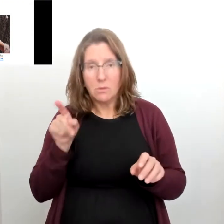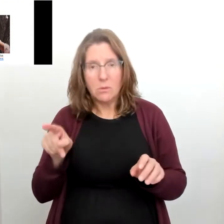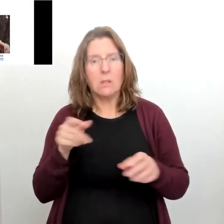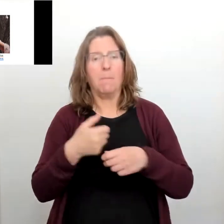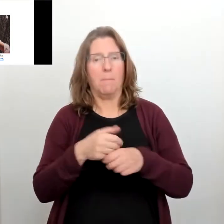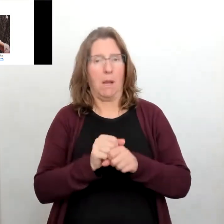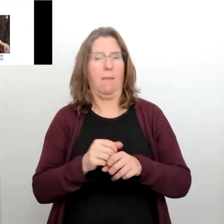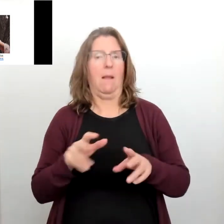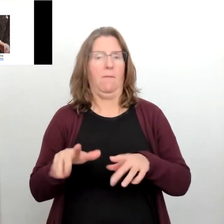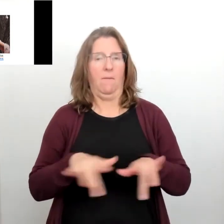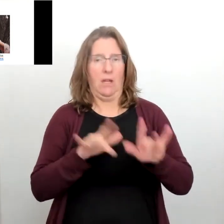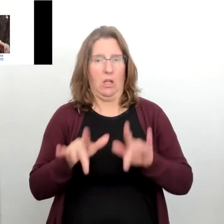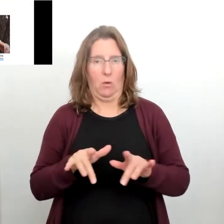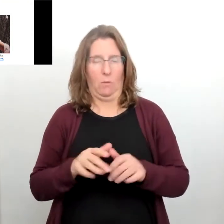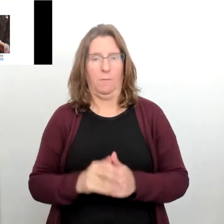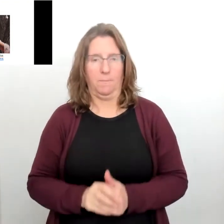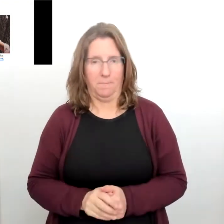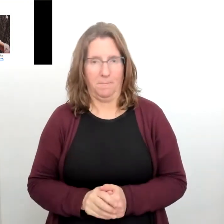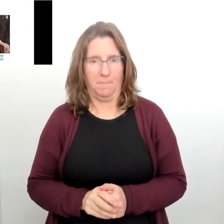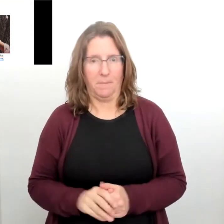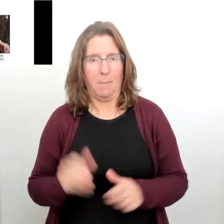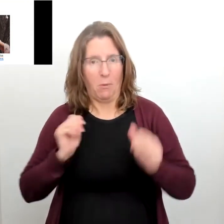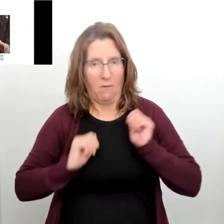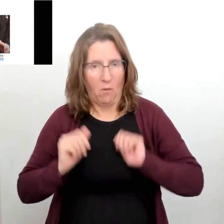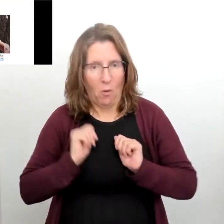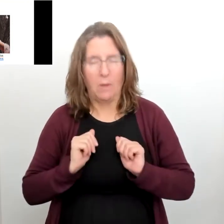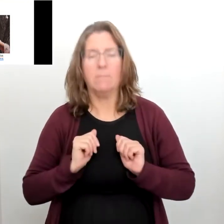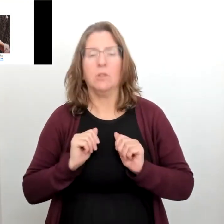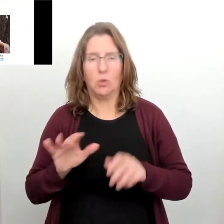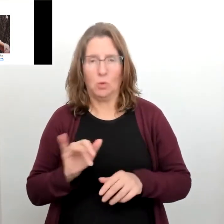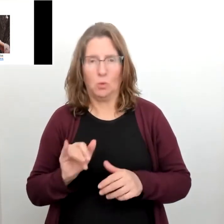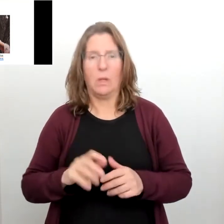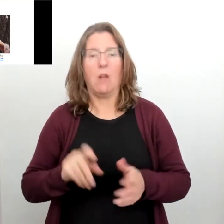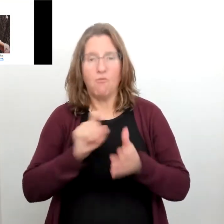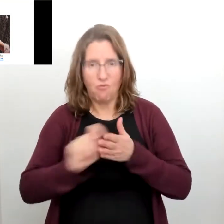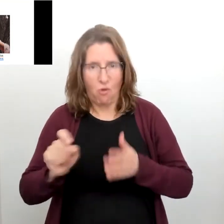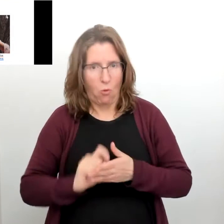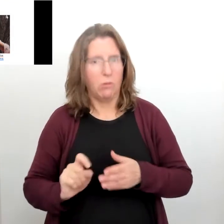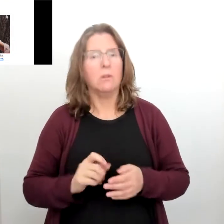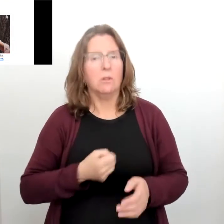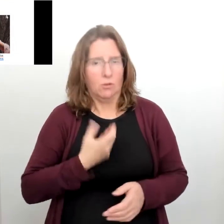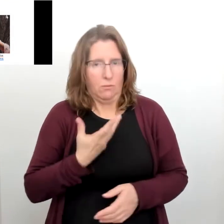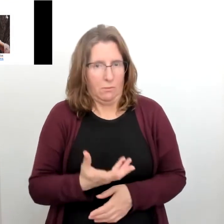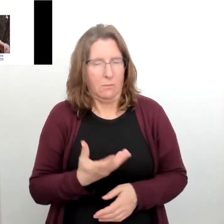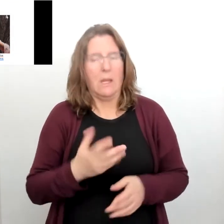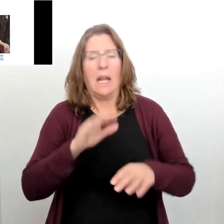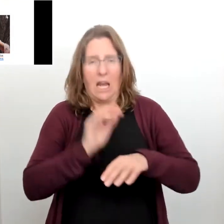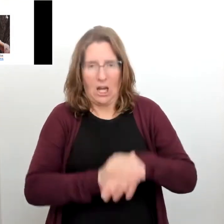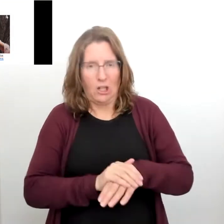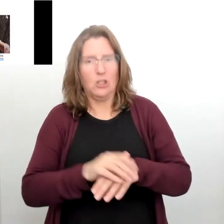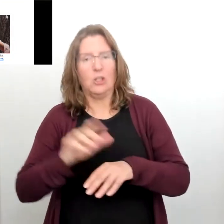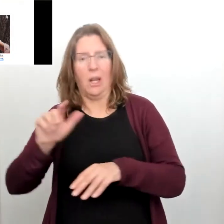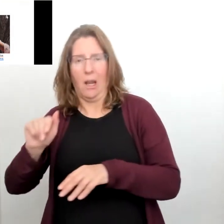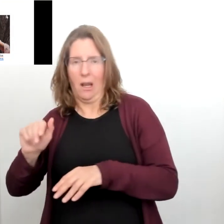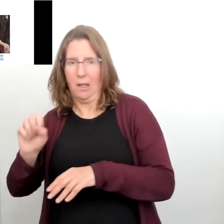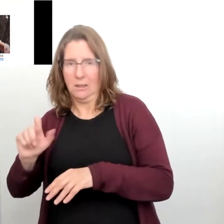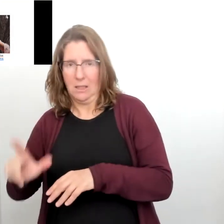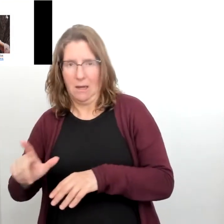In this assignment she used several modalities - English writing, ASL performance and videotaping.